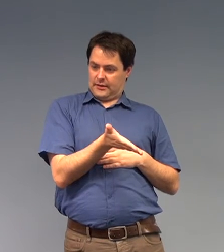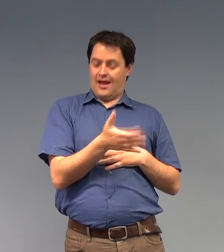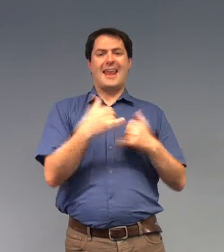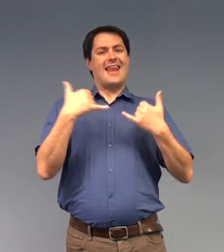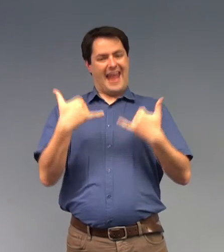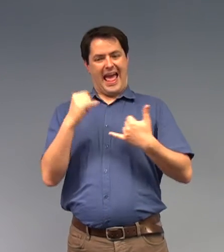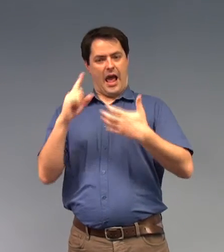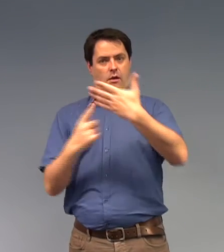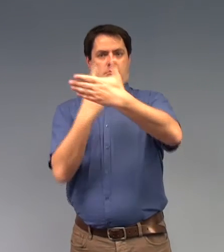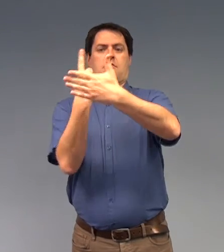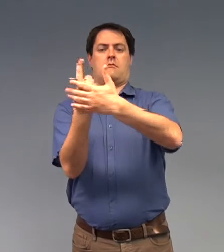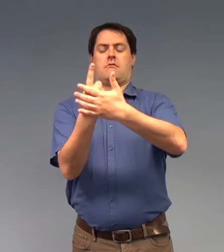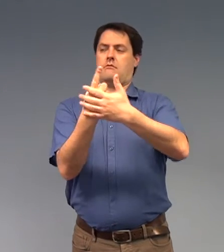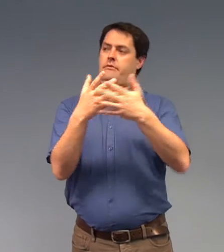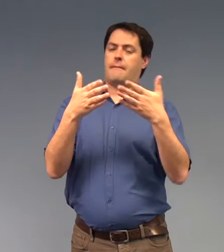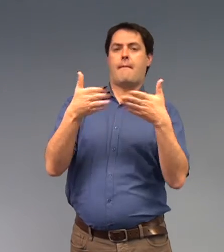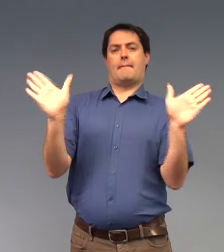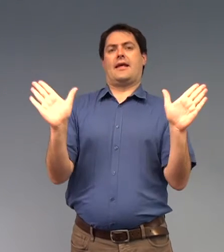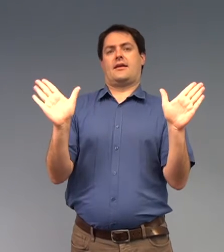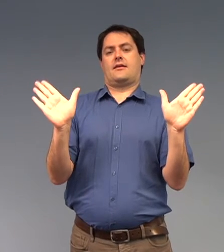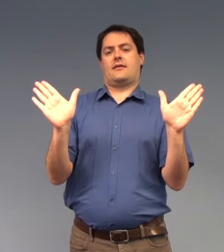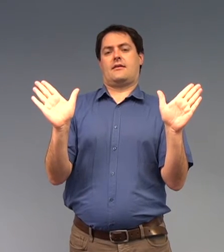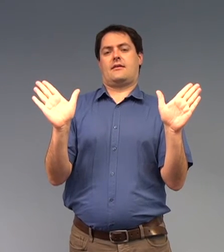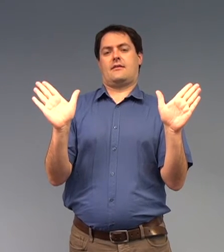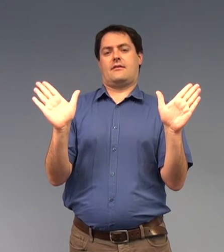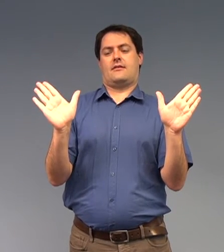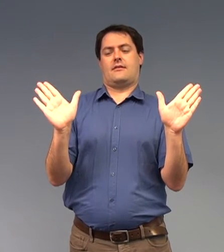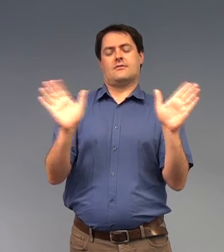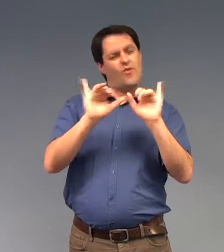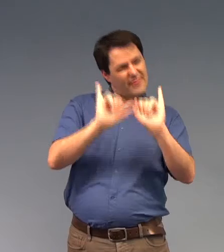And it seems now that that community experience